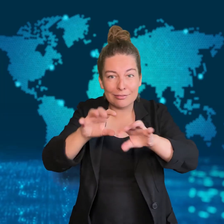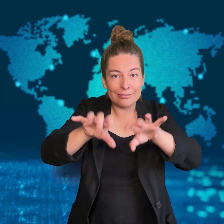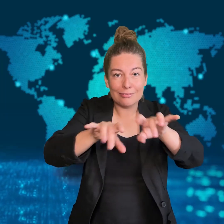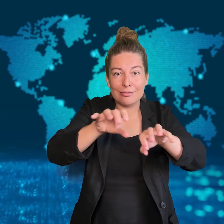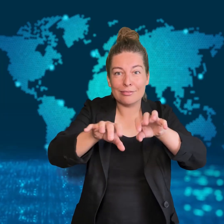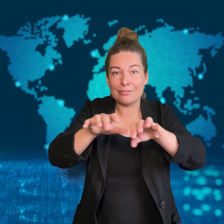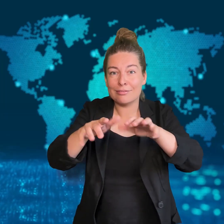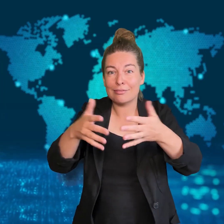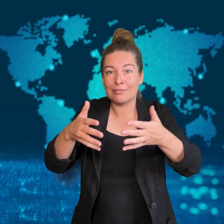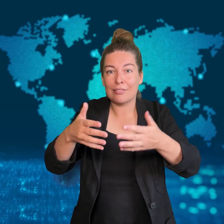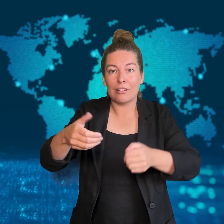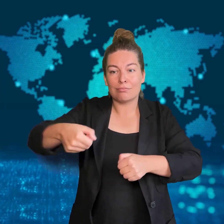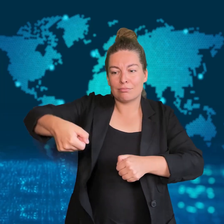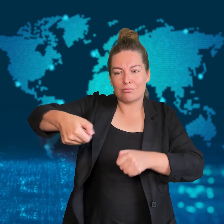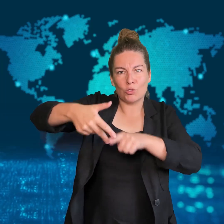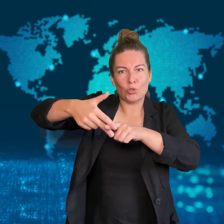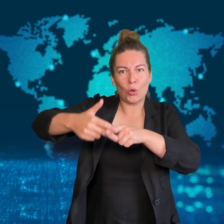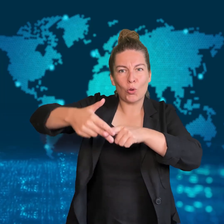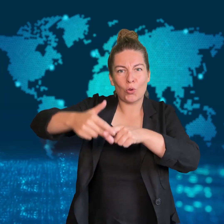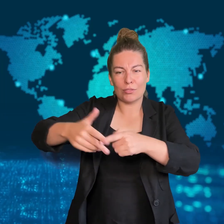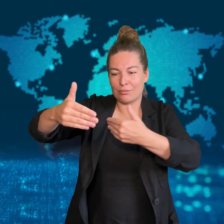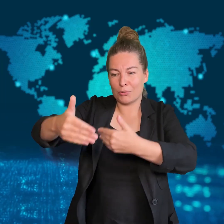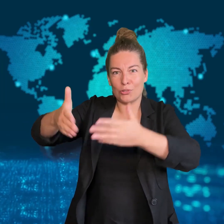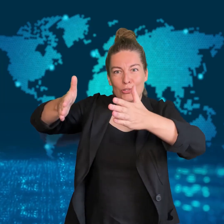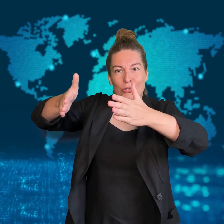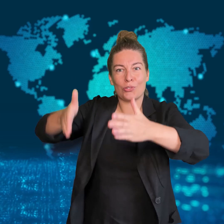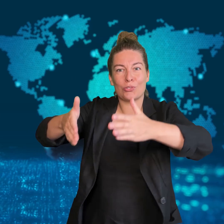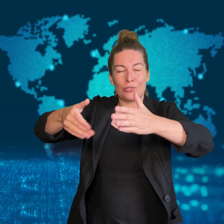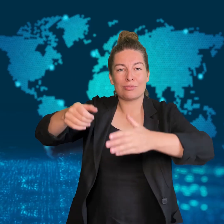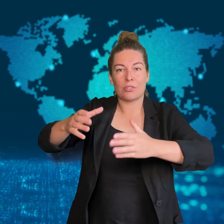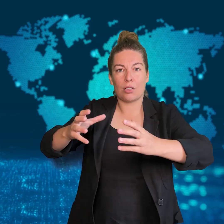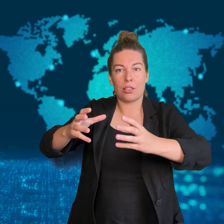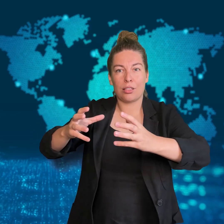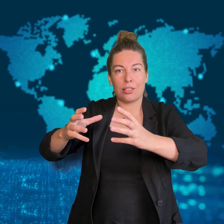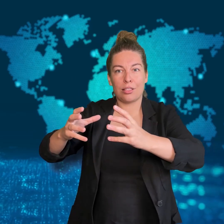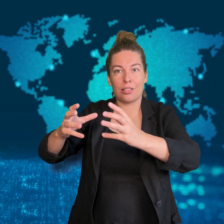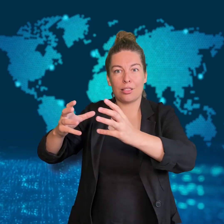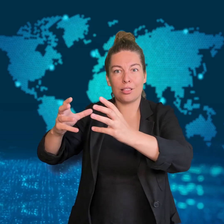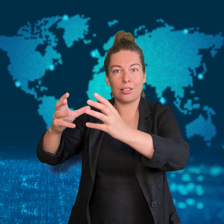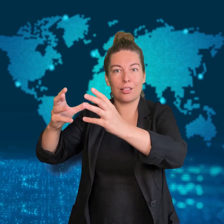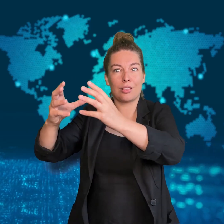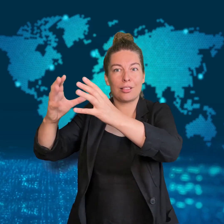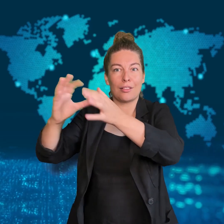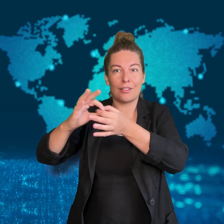how they could finish the job.